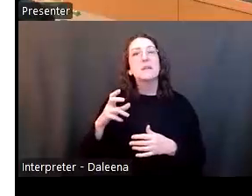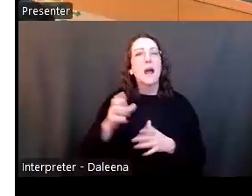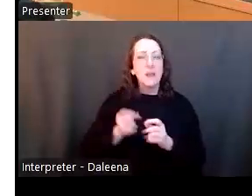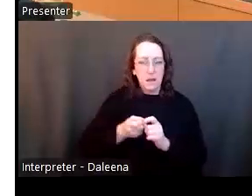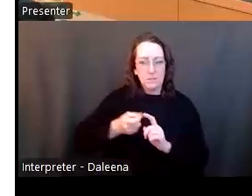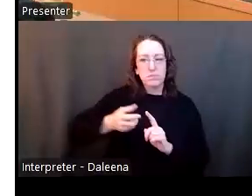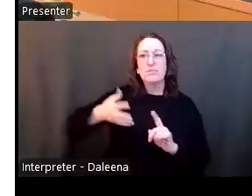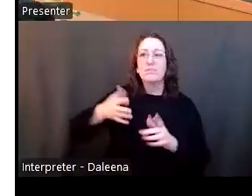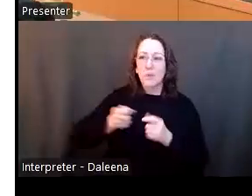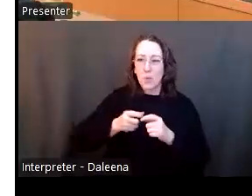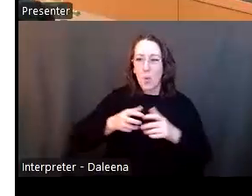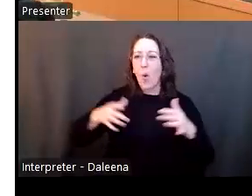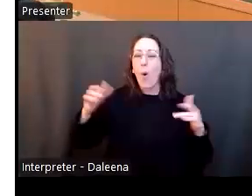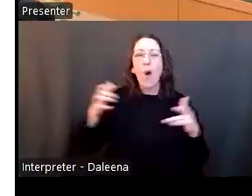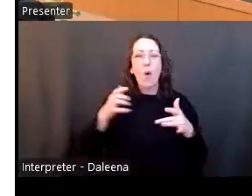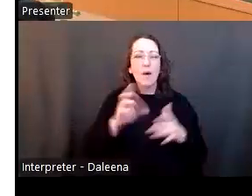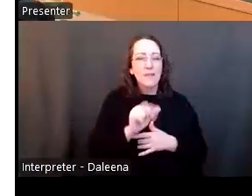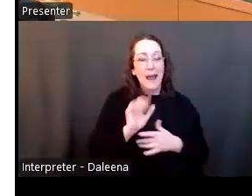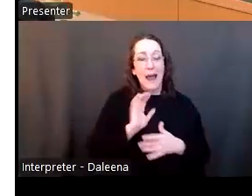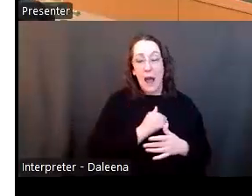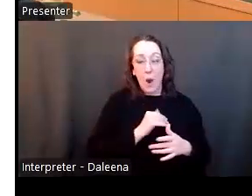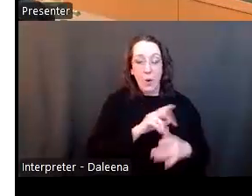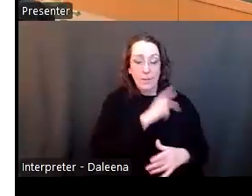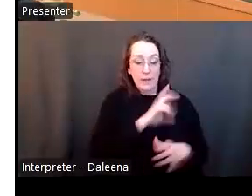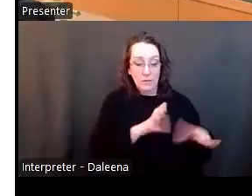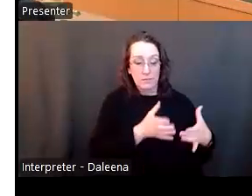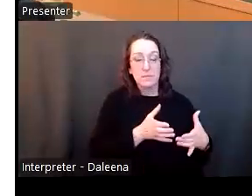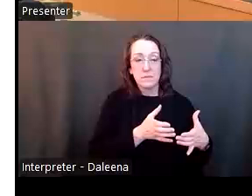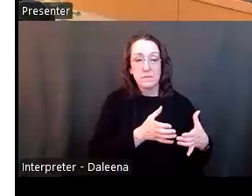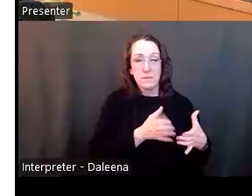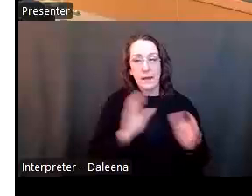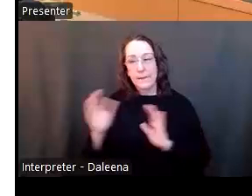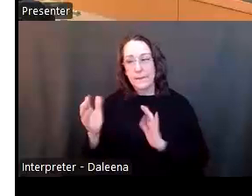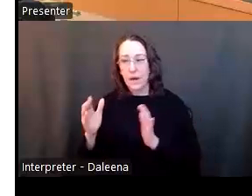data that shows kind of how our patient population compares to a more bifurcated approach in terms